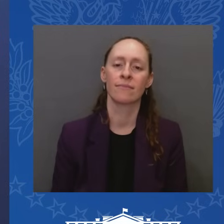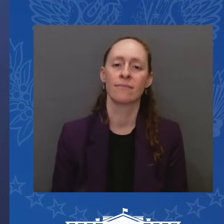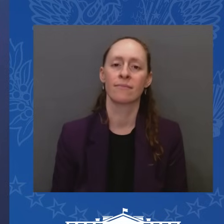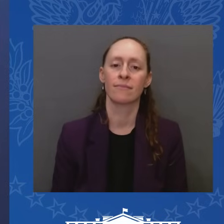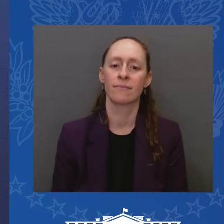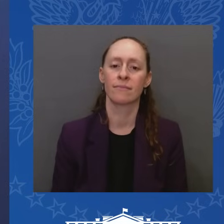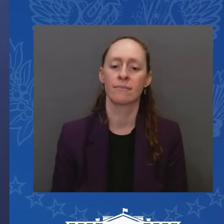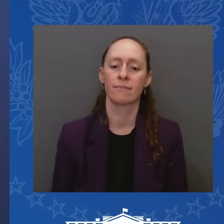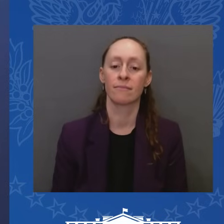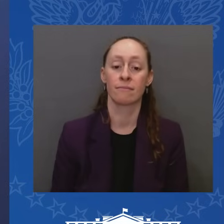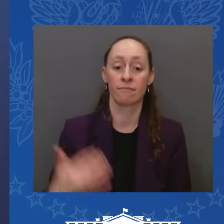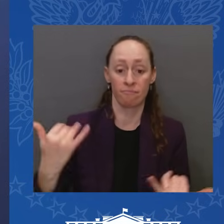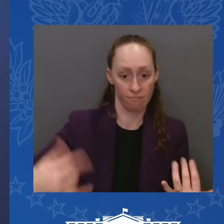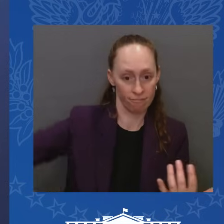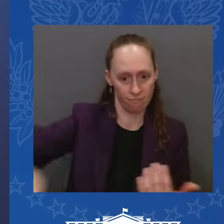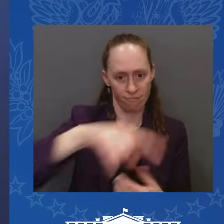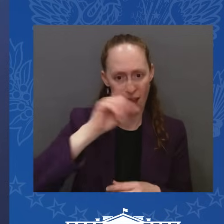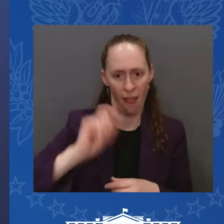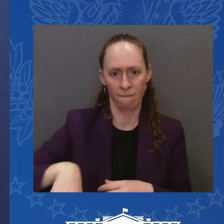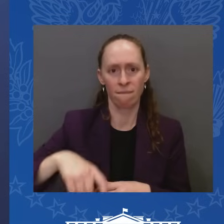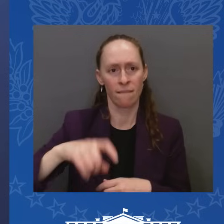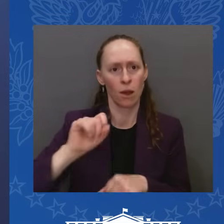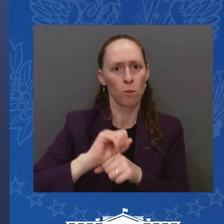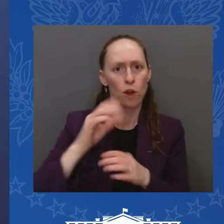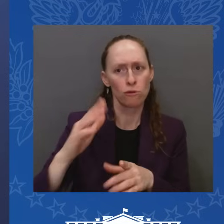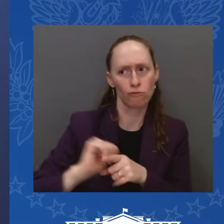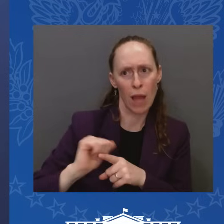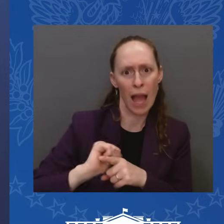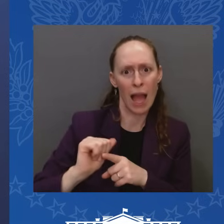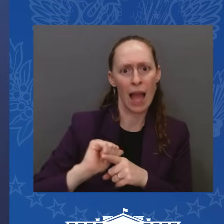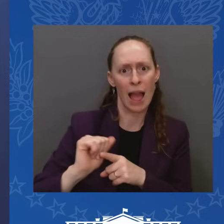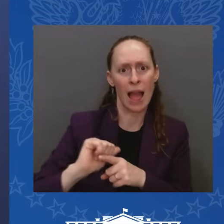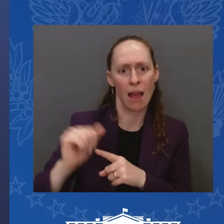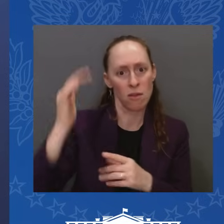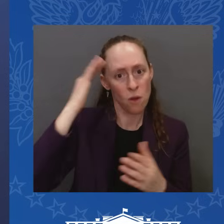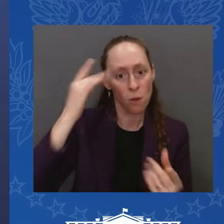a hub in Upstate New York is going to support a workforce training program for New York's semiconductor industry,